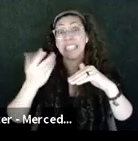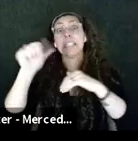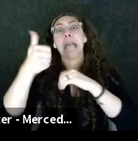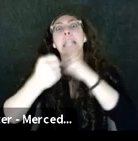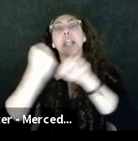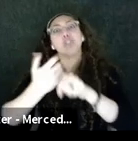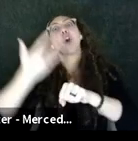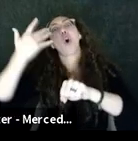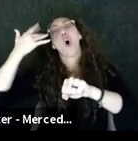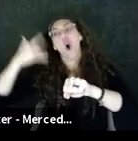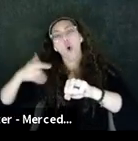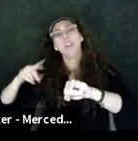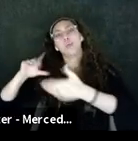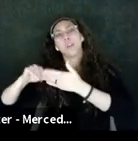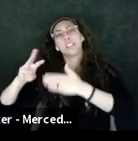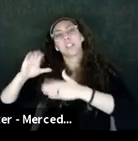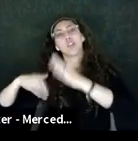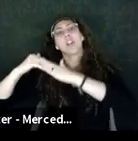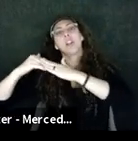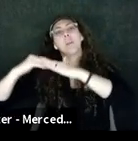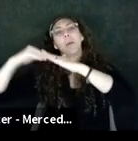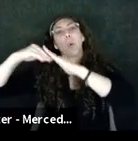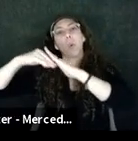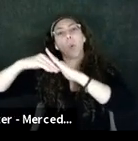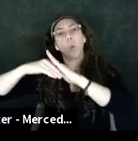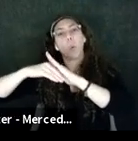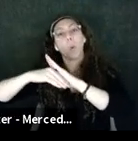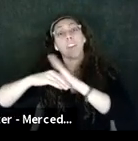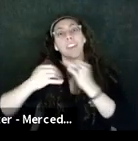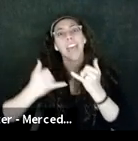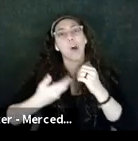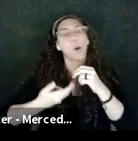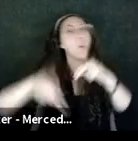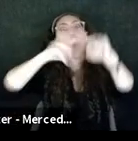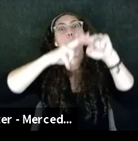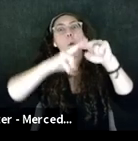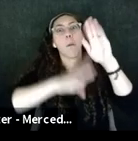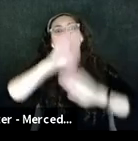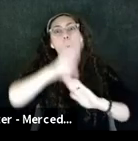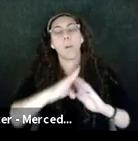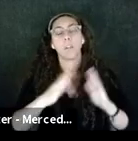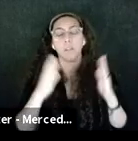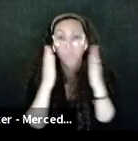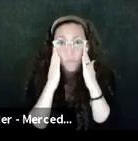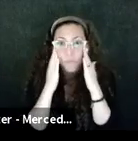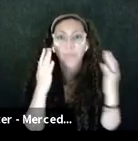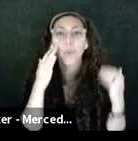Jason Williams: And because the first conversation that was had was when kids don't go to school teachers are the number one.